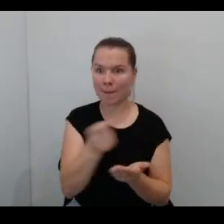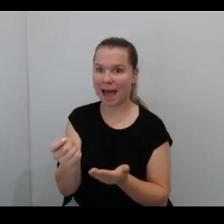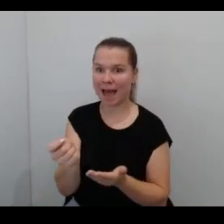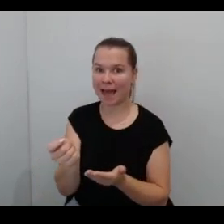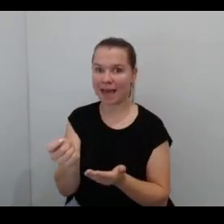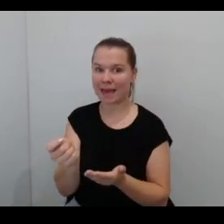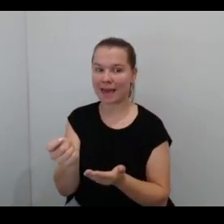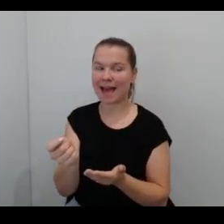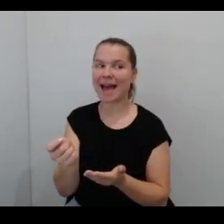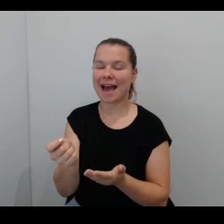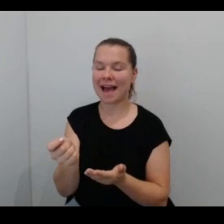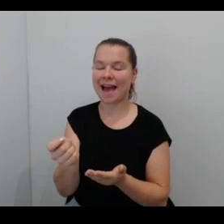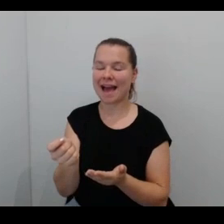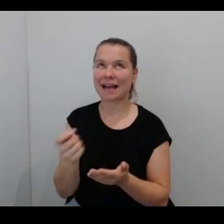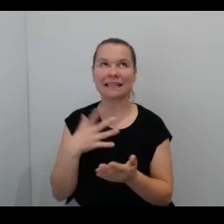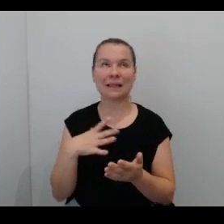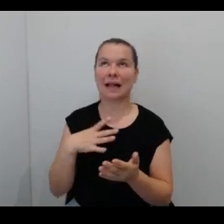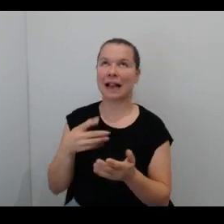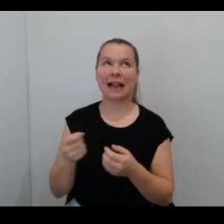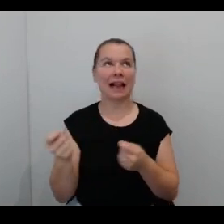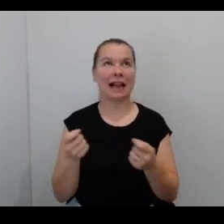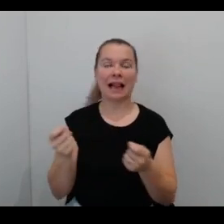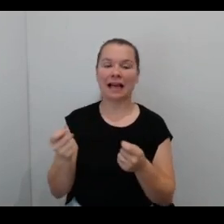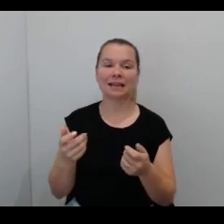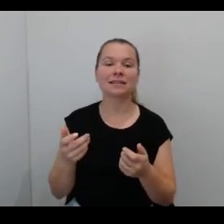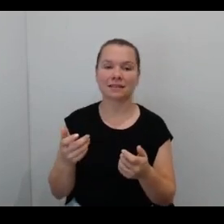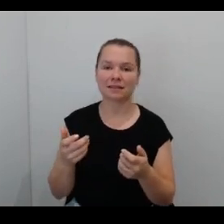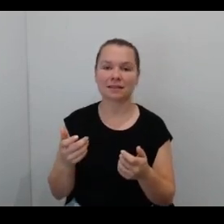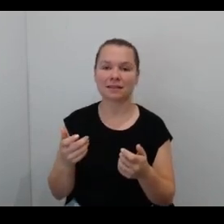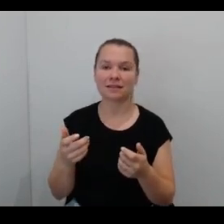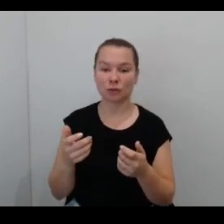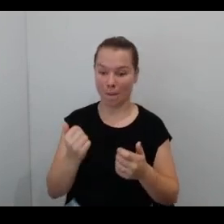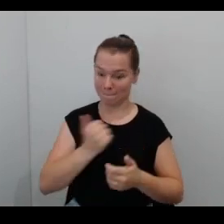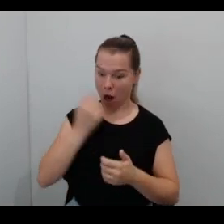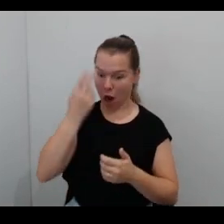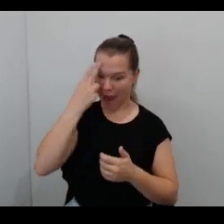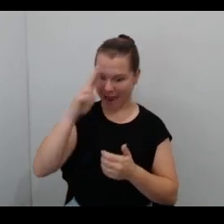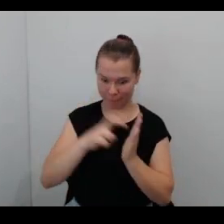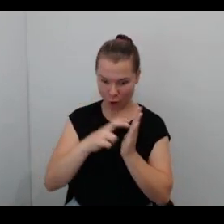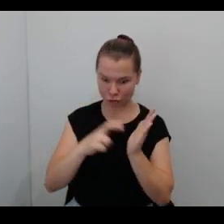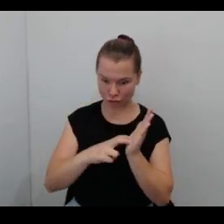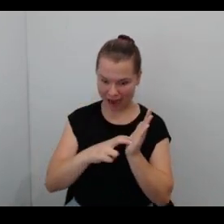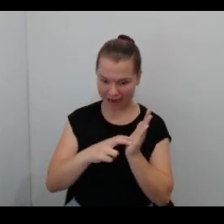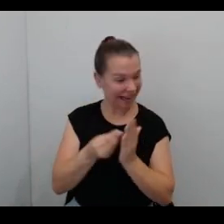The problem with that is you end up with a default on your credit report and that affects